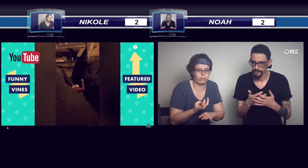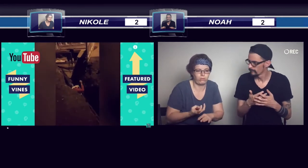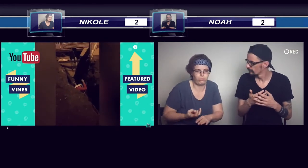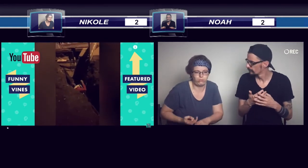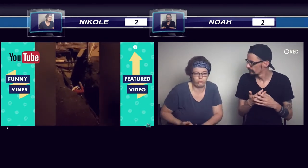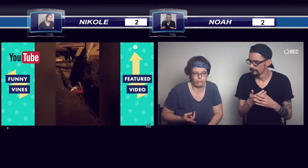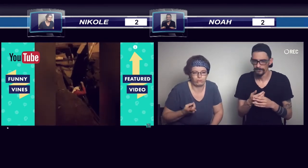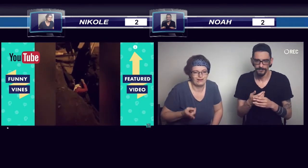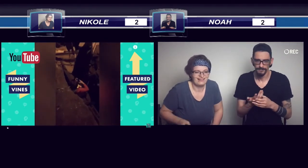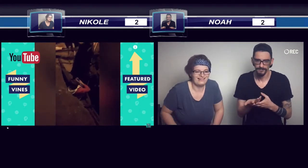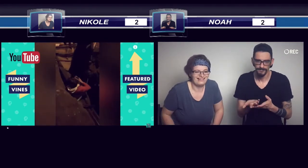Somebody falls into a ditch.